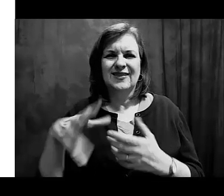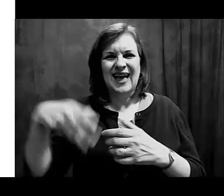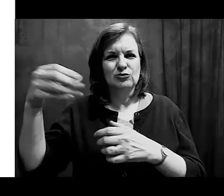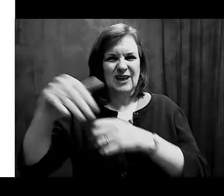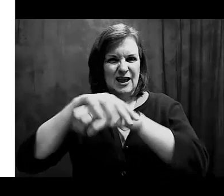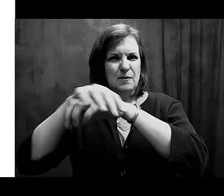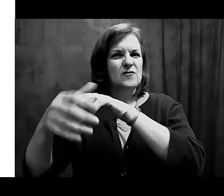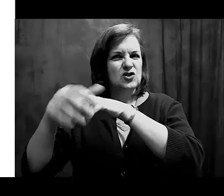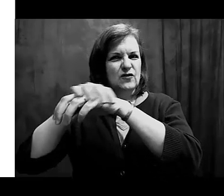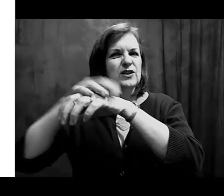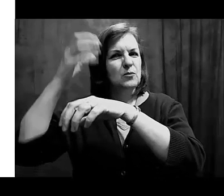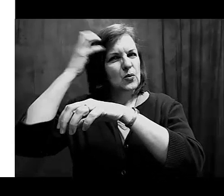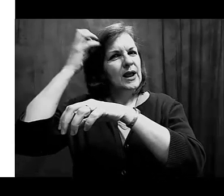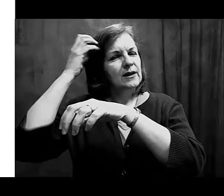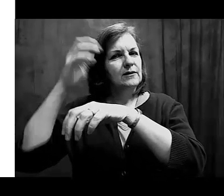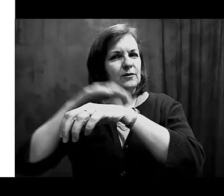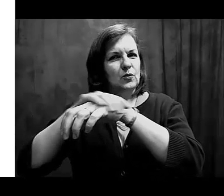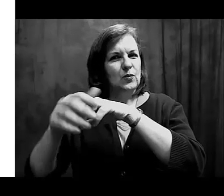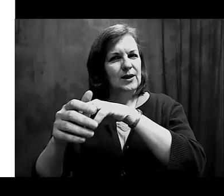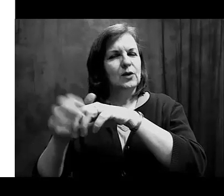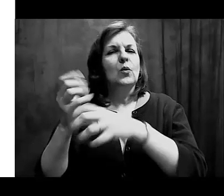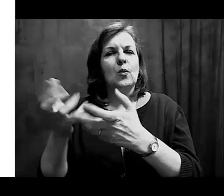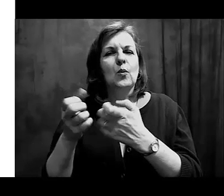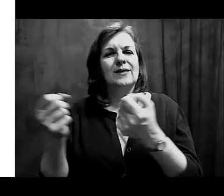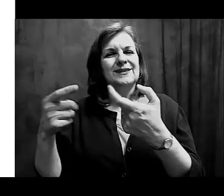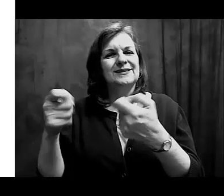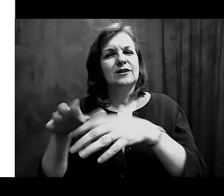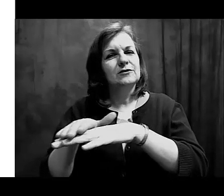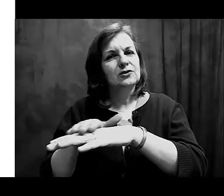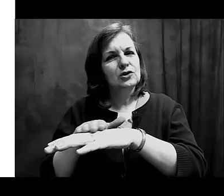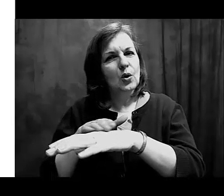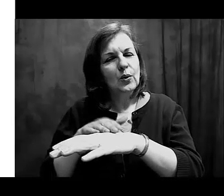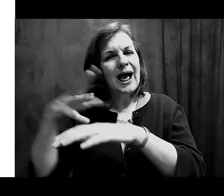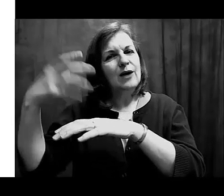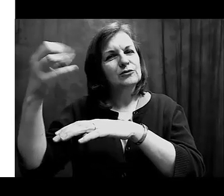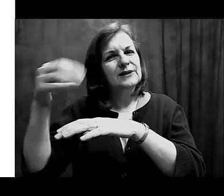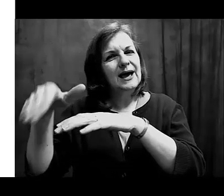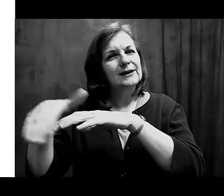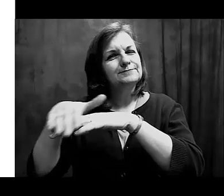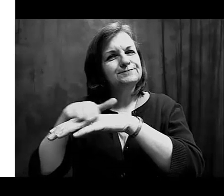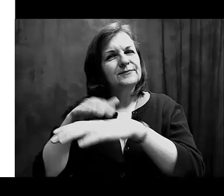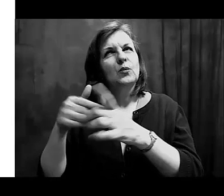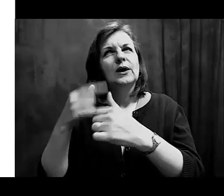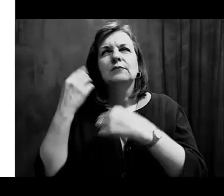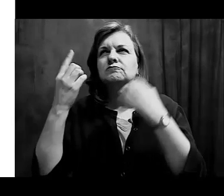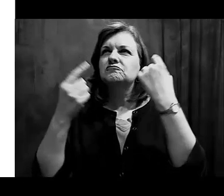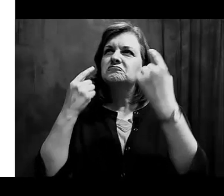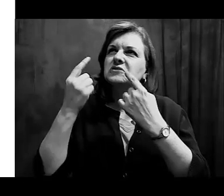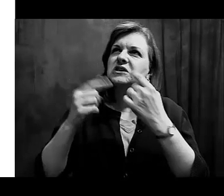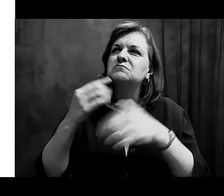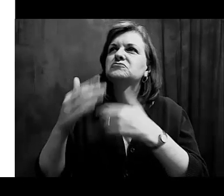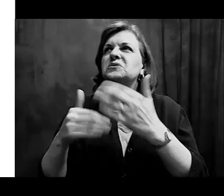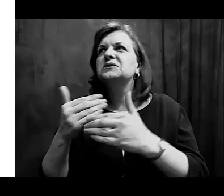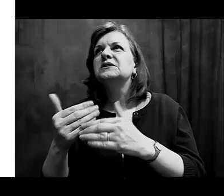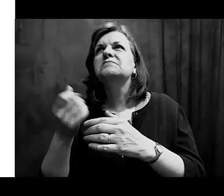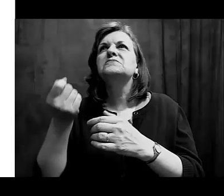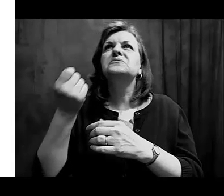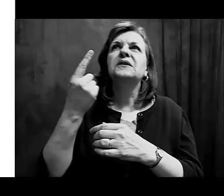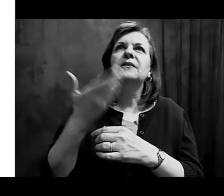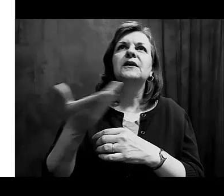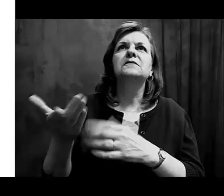it was on the outside right? we slowed down signal on the outside of your brain so we could process it - think about it - perceive